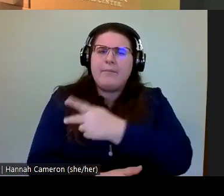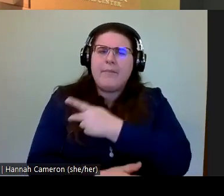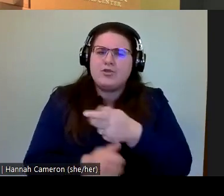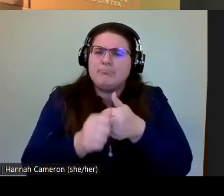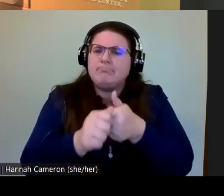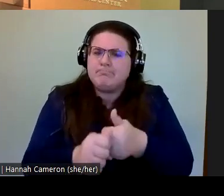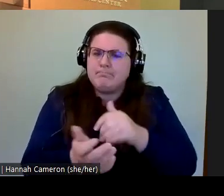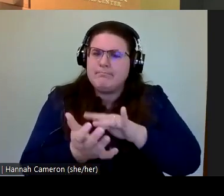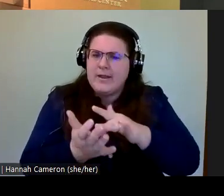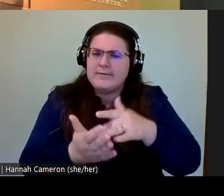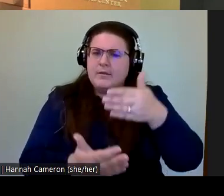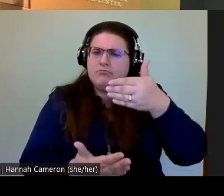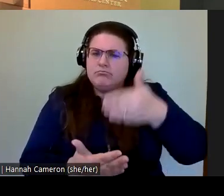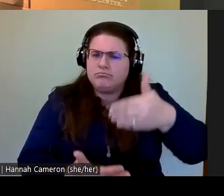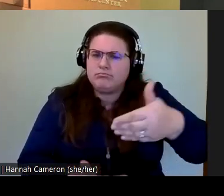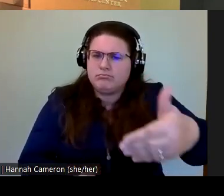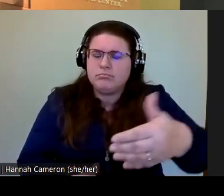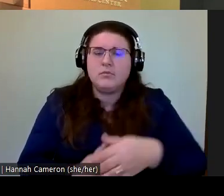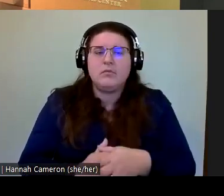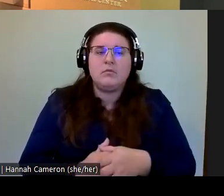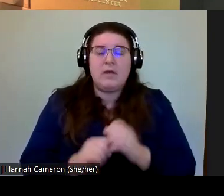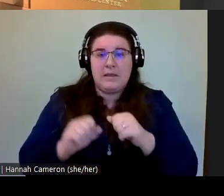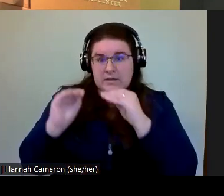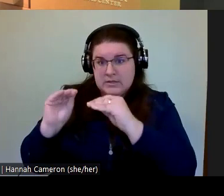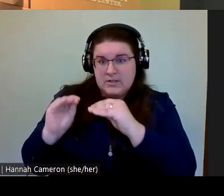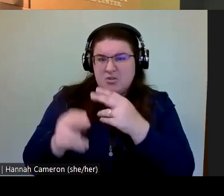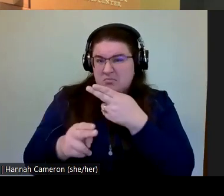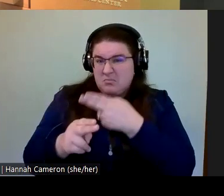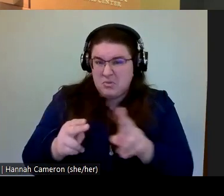people in the community to do brief Psychotherapy do you have to really go to a doctor's office to